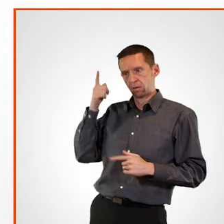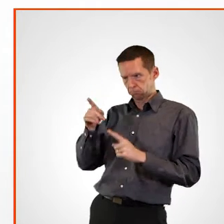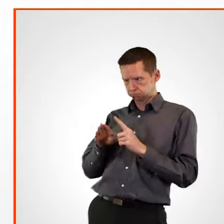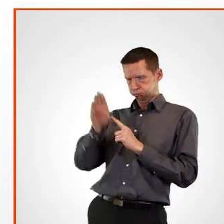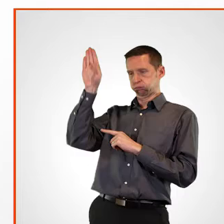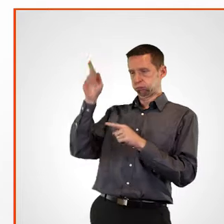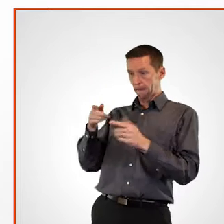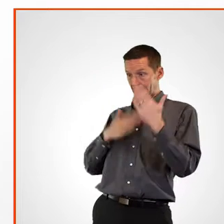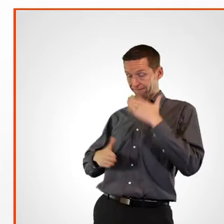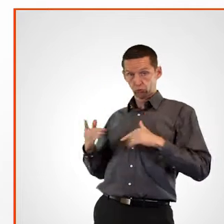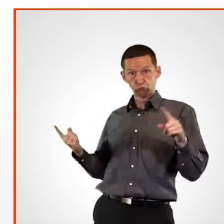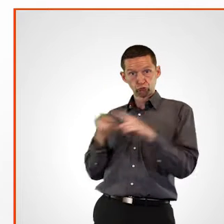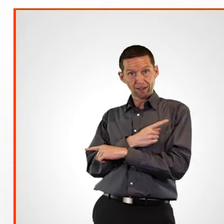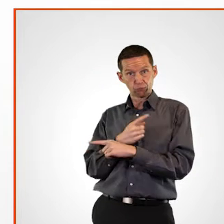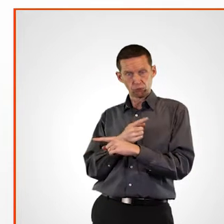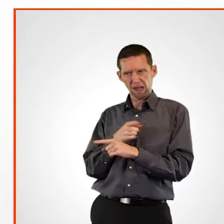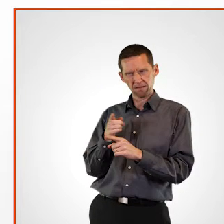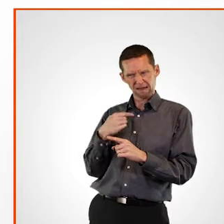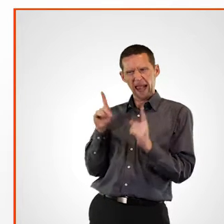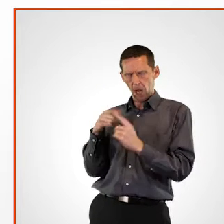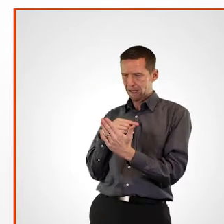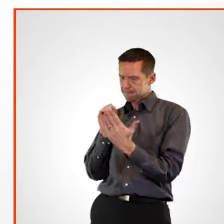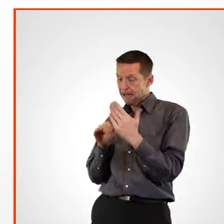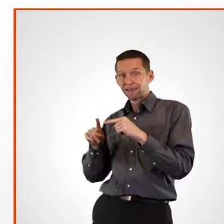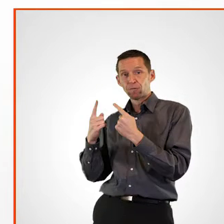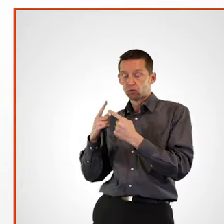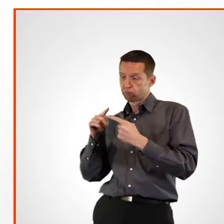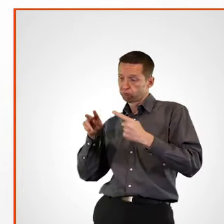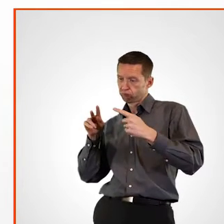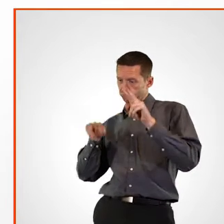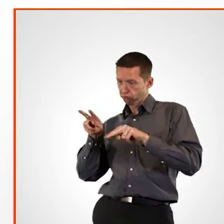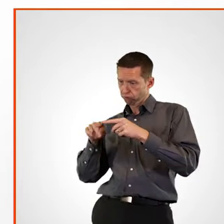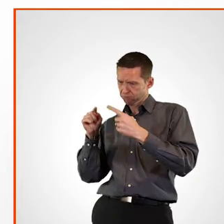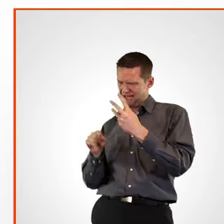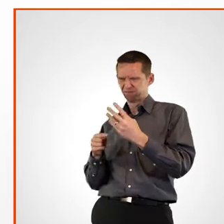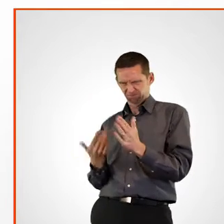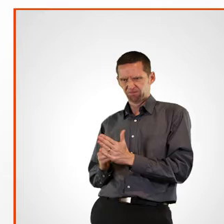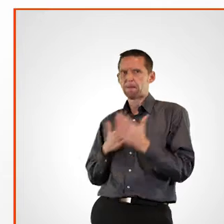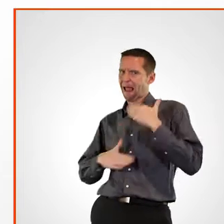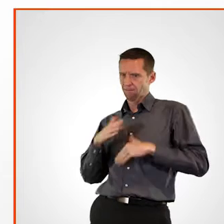she said, "Now I really take that whole behaviour component into consideration." A number of them talked about